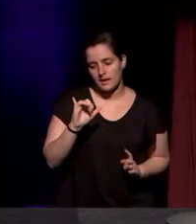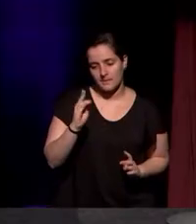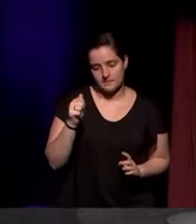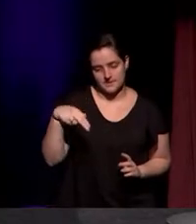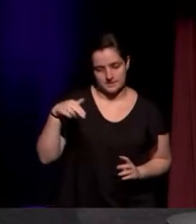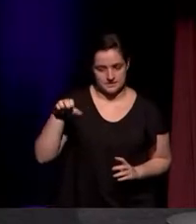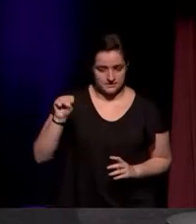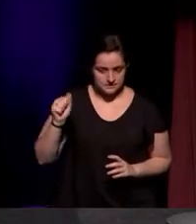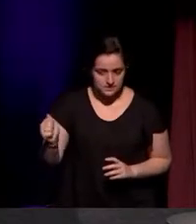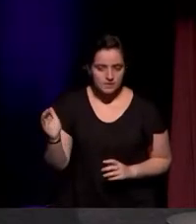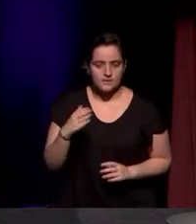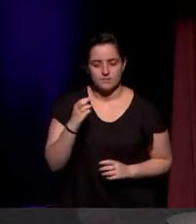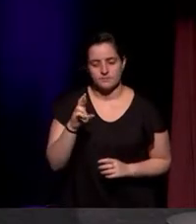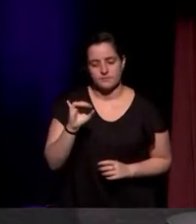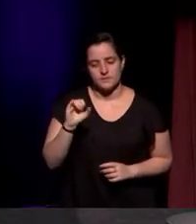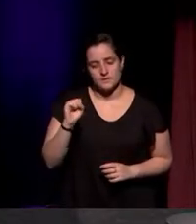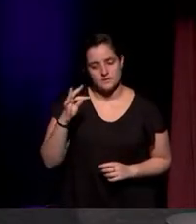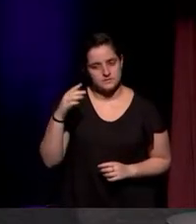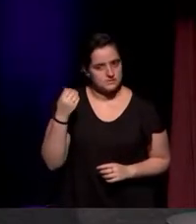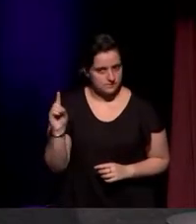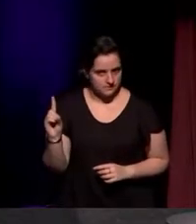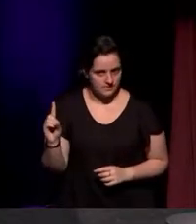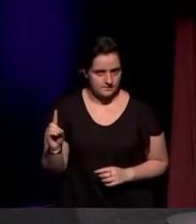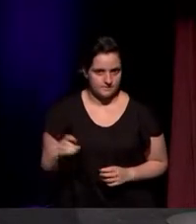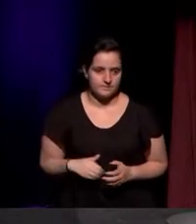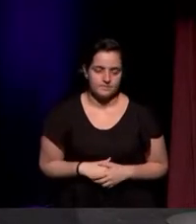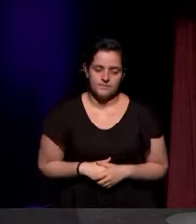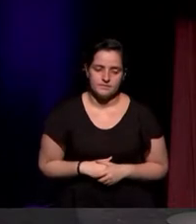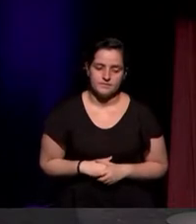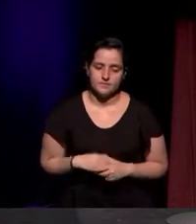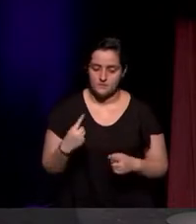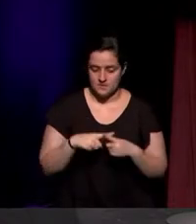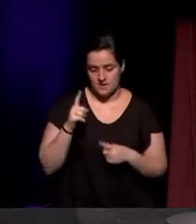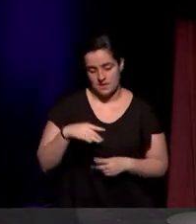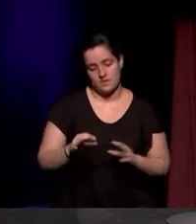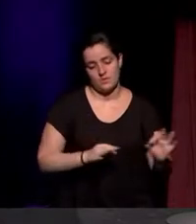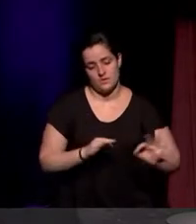elite women who organize themselves in associations,